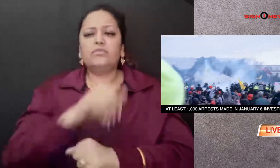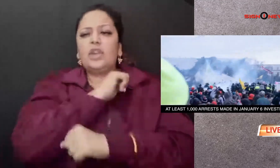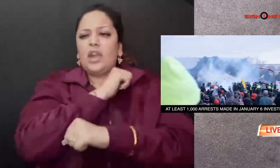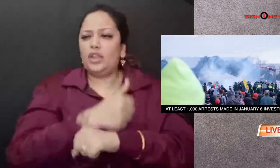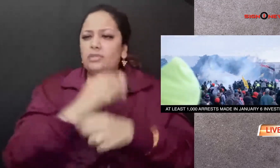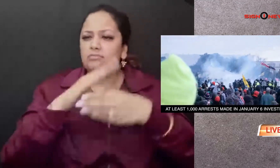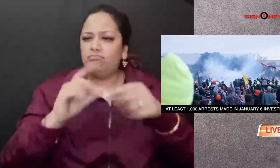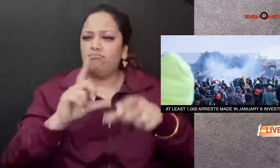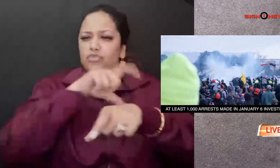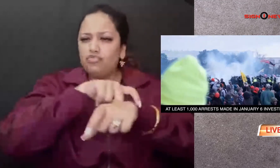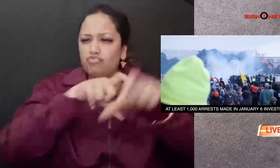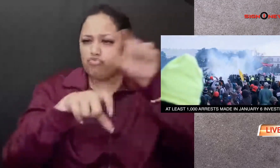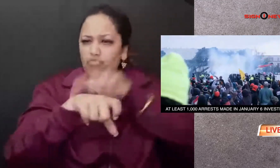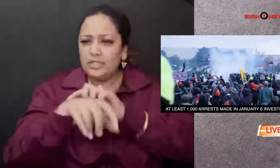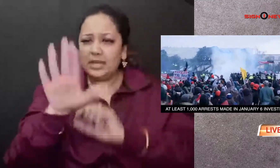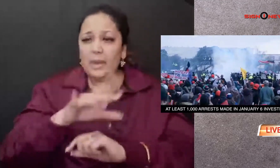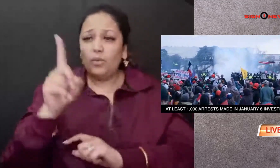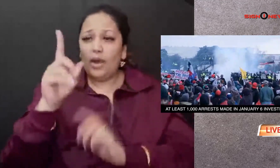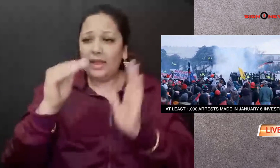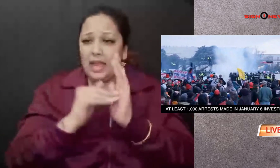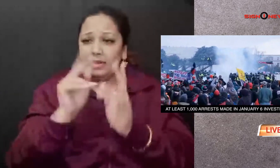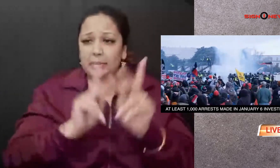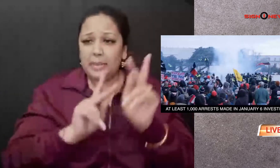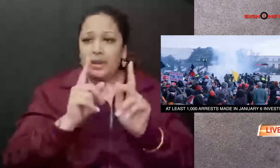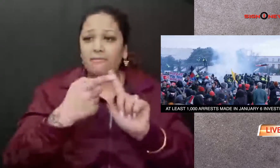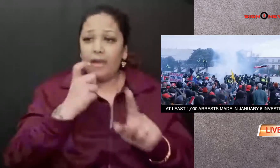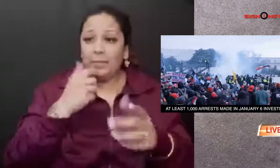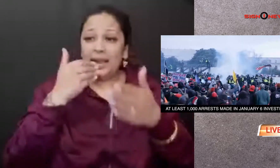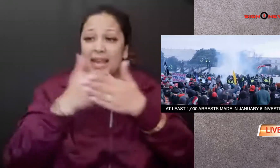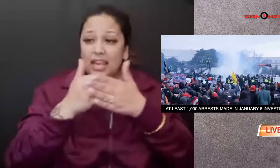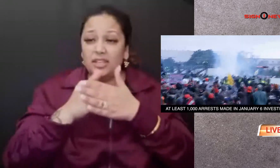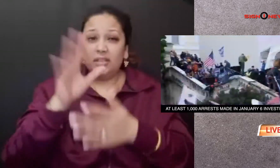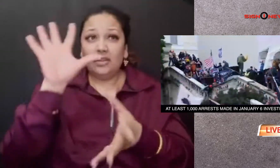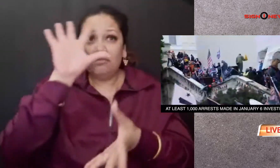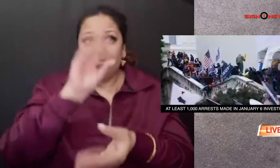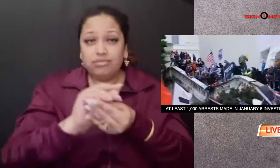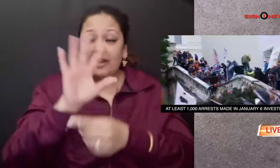Authorities have arrested about 1,000 people from nearly all 50 states.